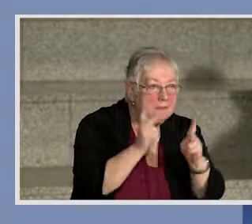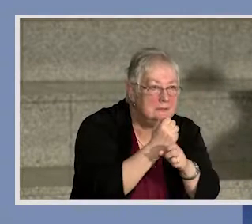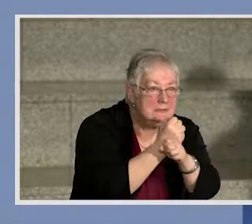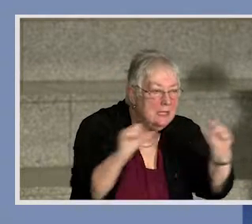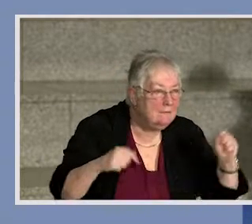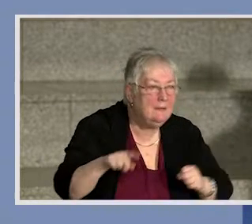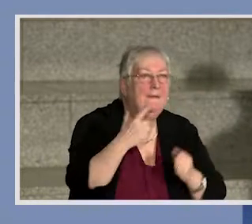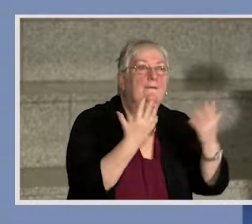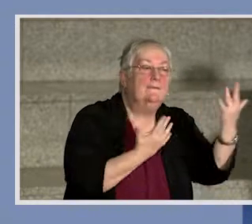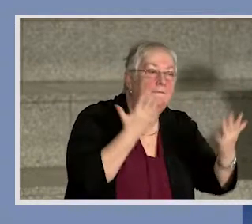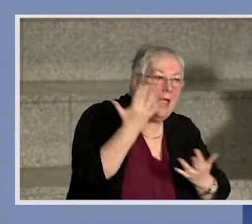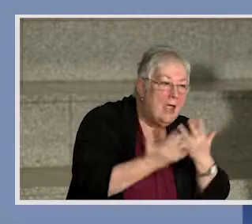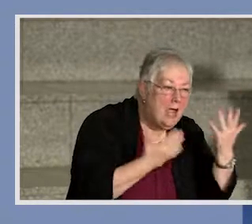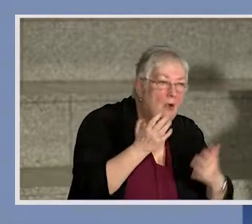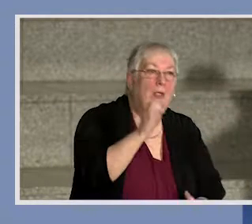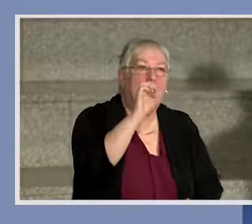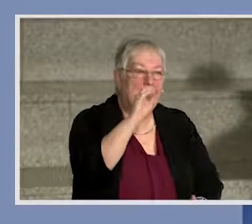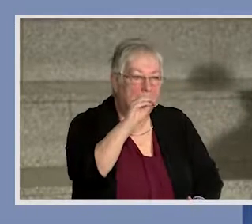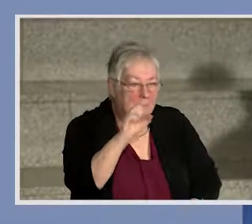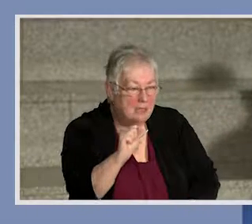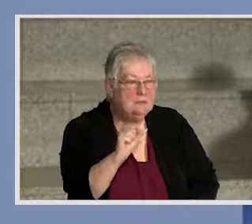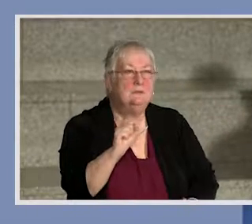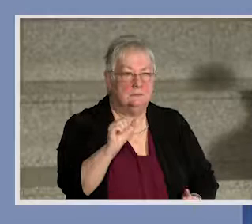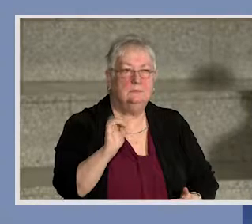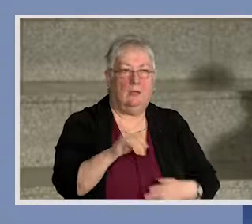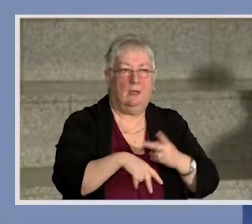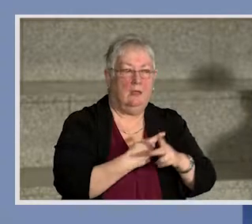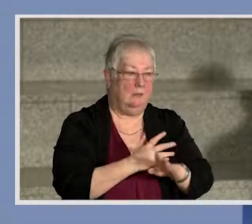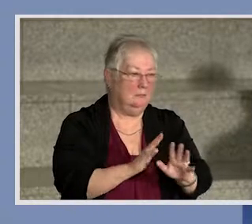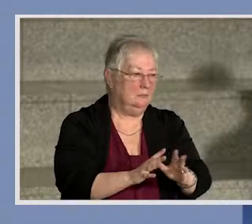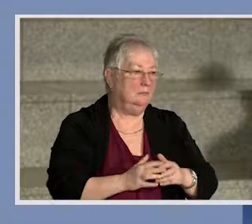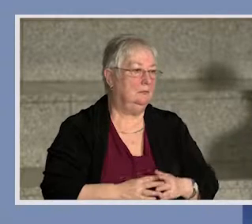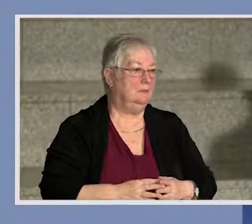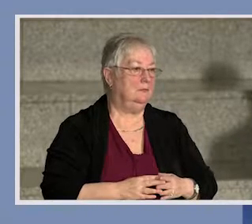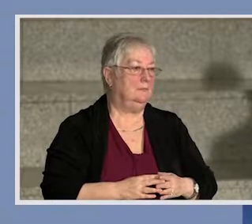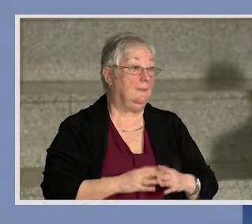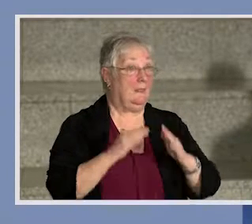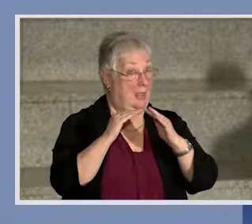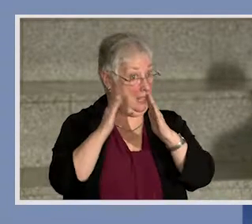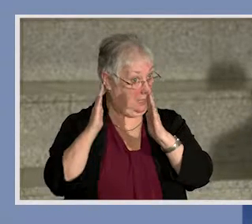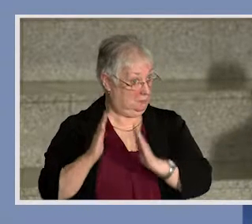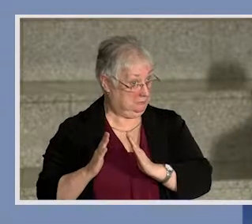THE NEXT, AS I CONTINUE AROUND CLOCK-WISE IS HOUSING. $186 MILLION ON HOUSING EFFORTS.